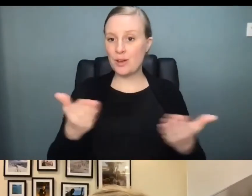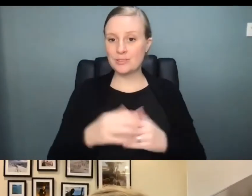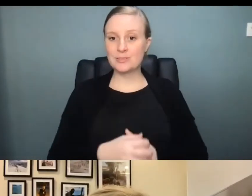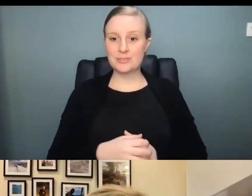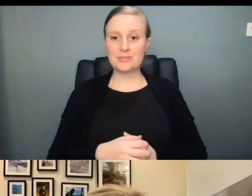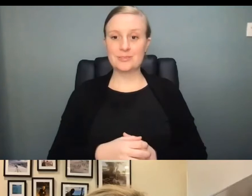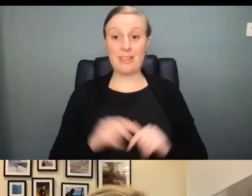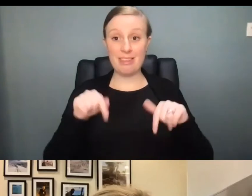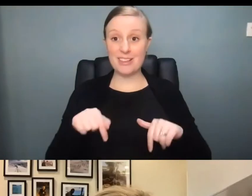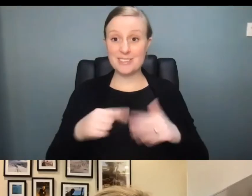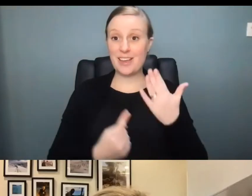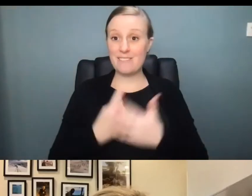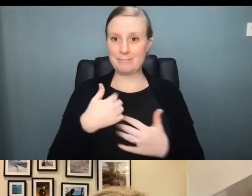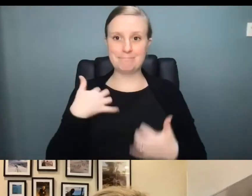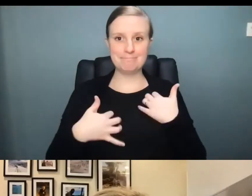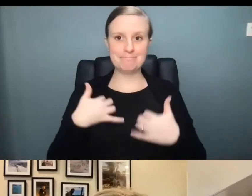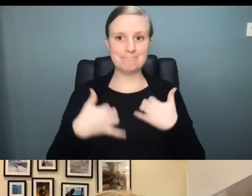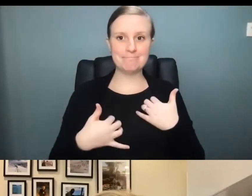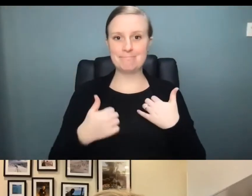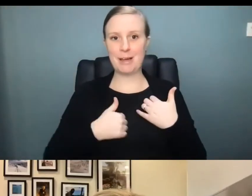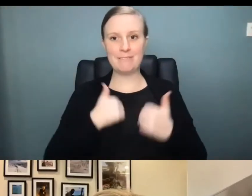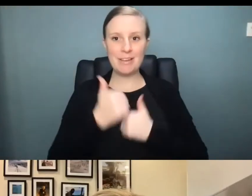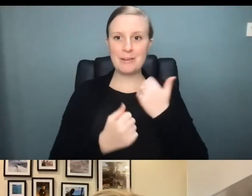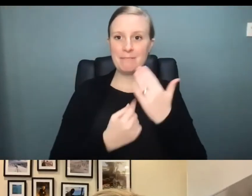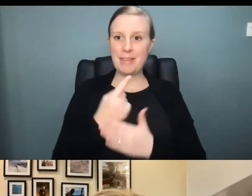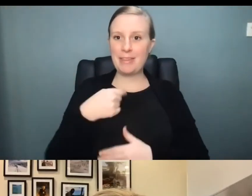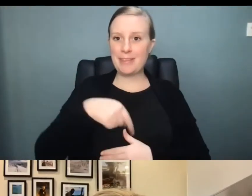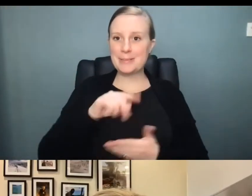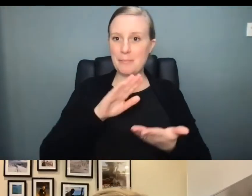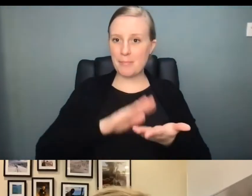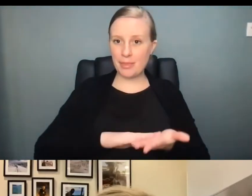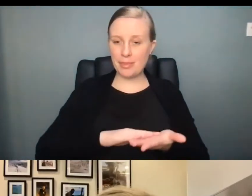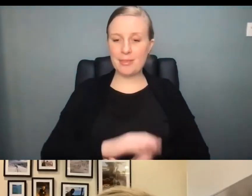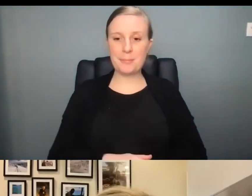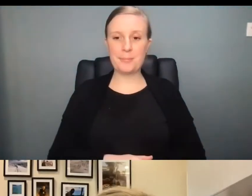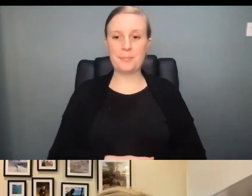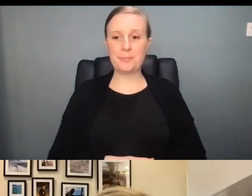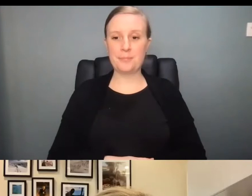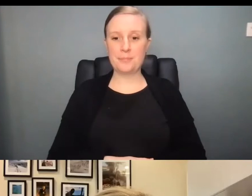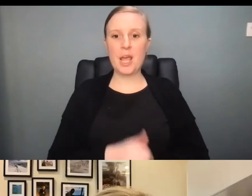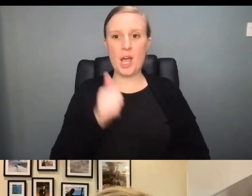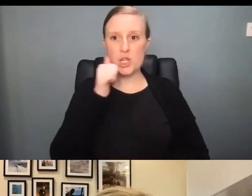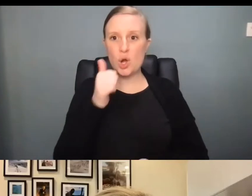of my a month, at least so far. I know there's some quite sobering findings in this report.